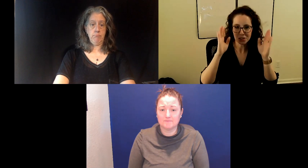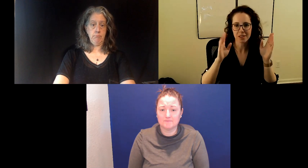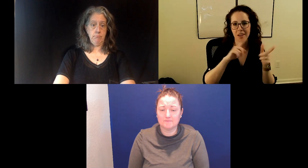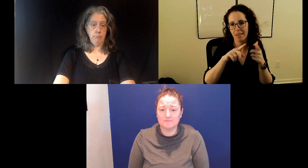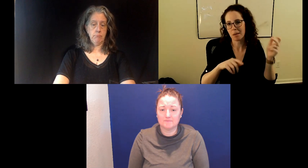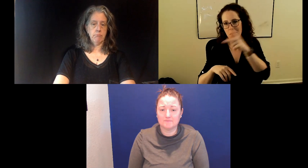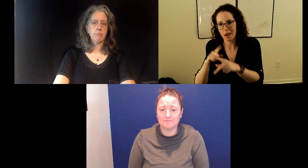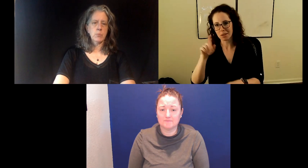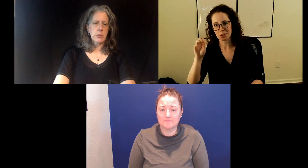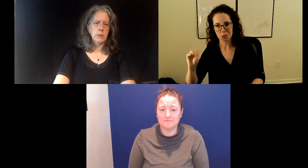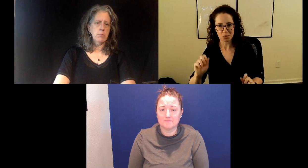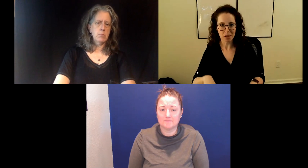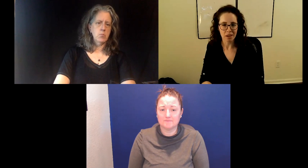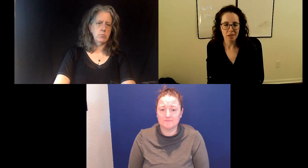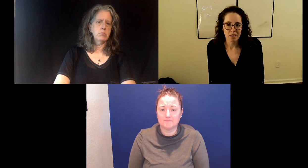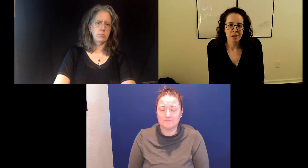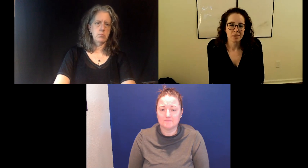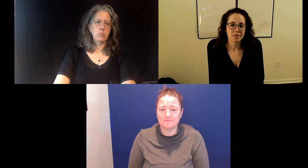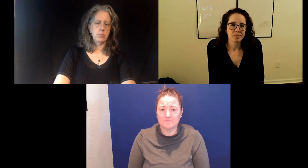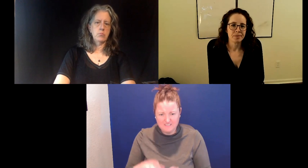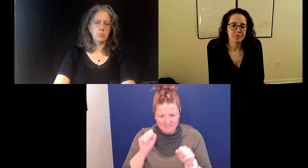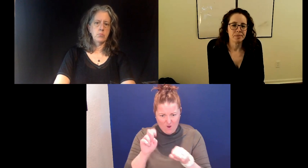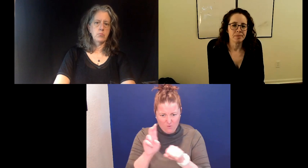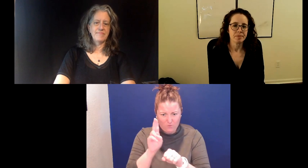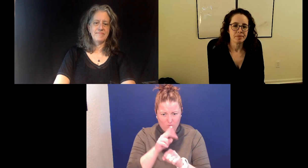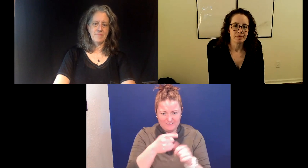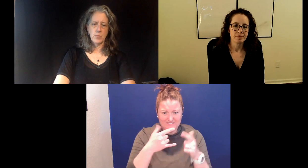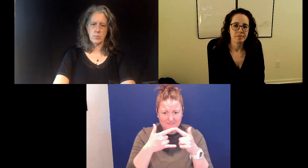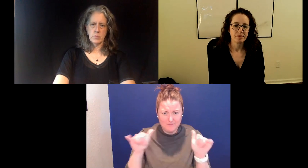okay it's for a short like get your attention hey time to come back to zoom kind of thing